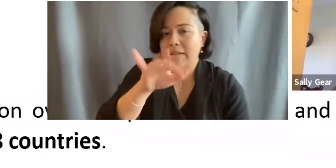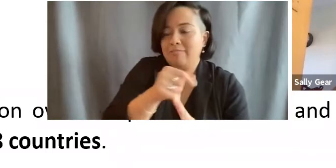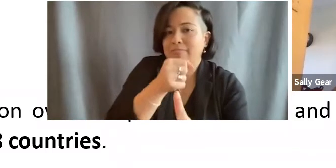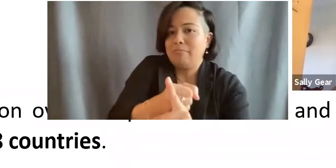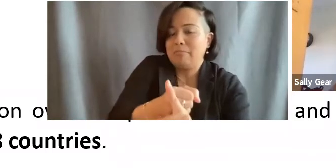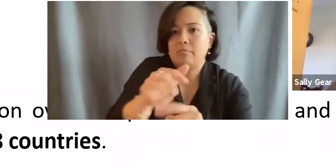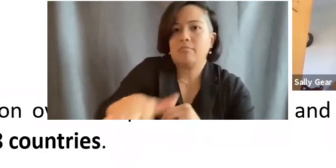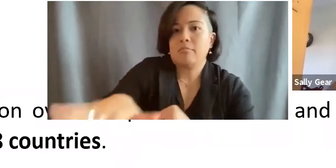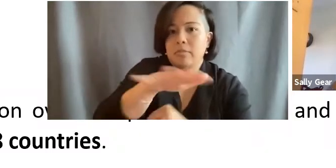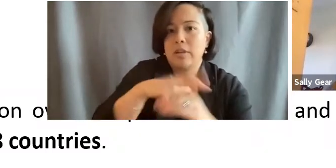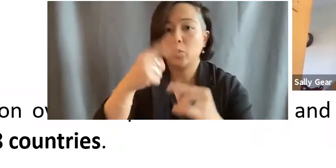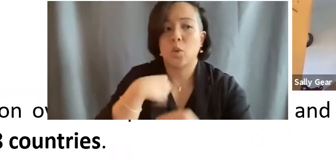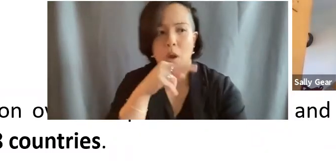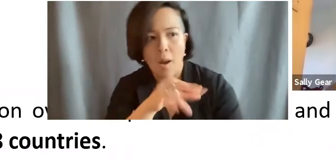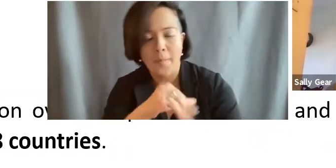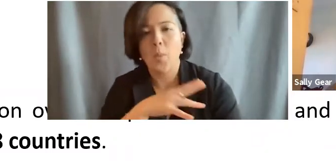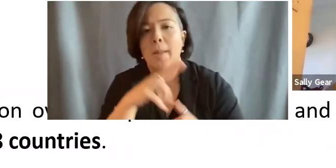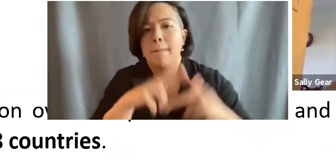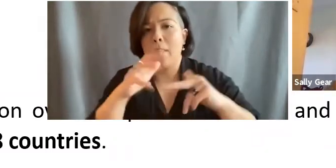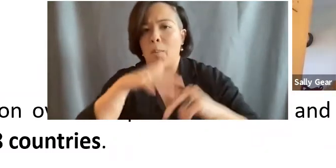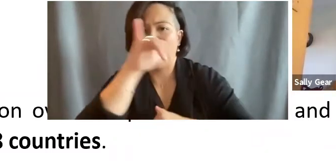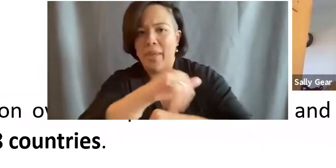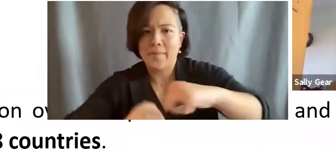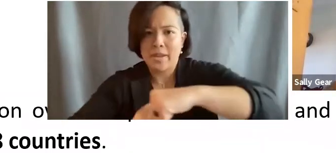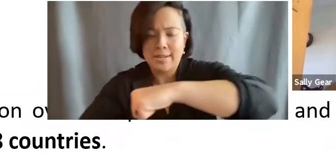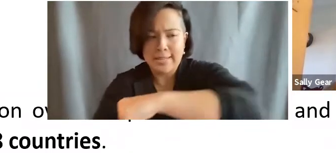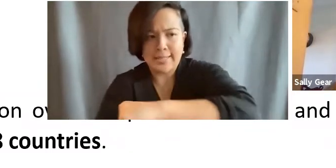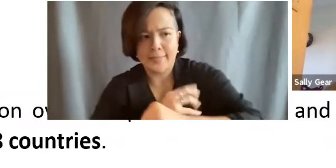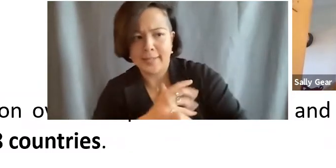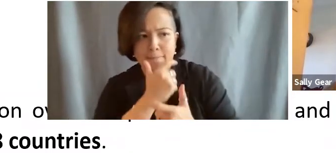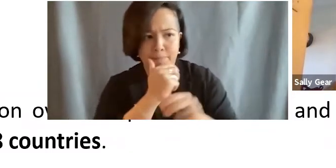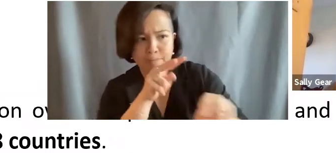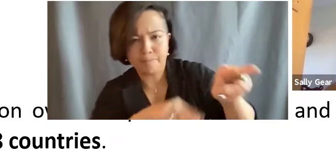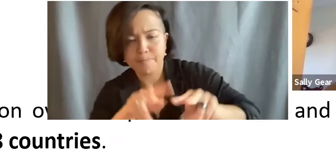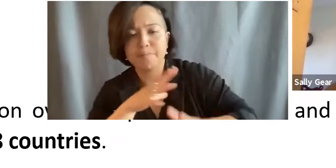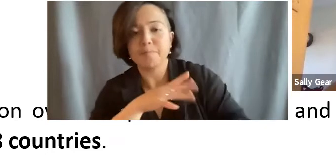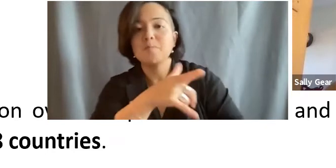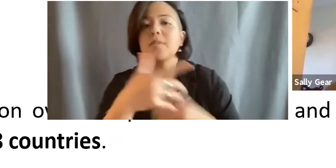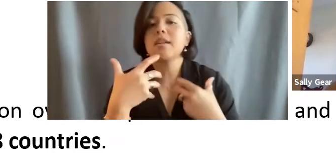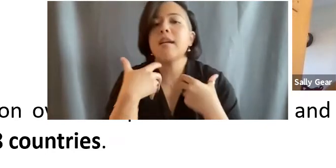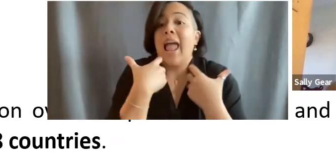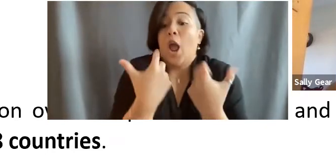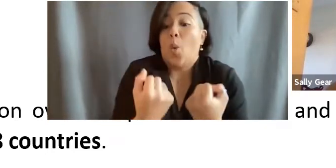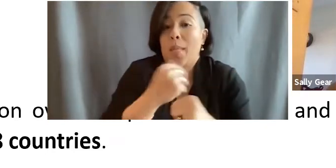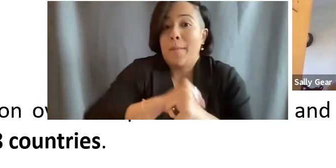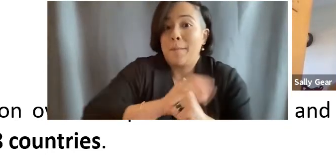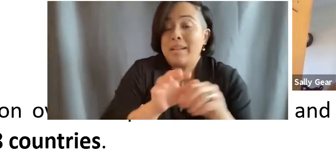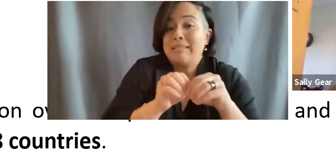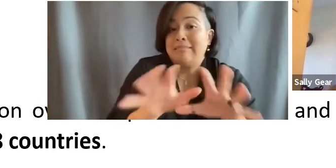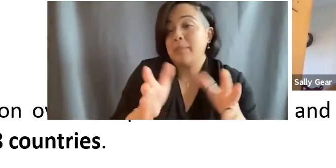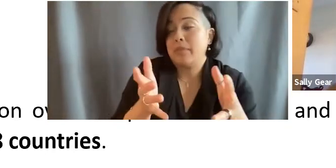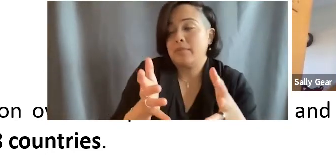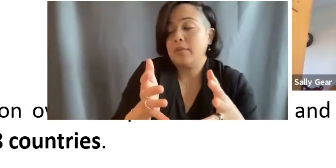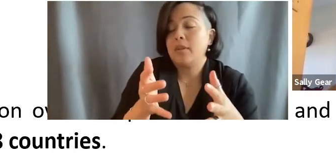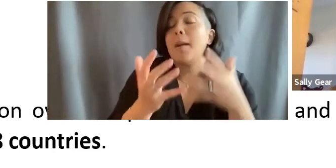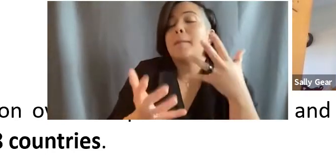wherever the factors.